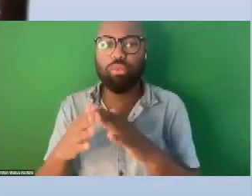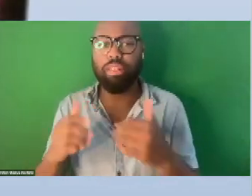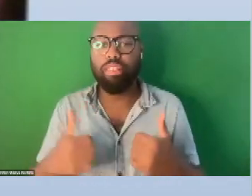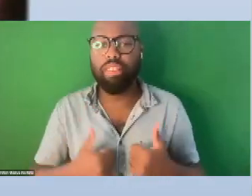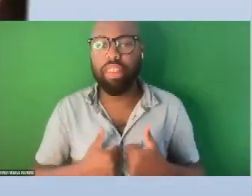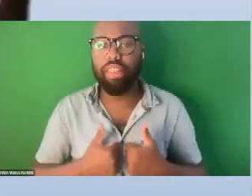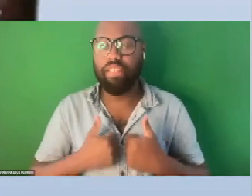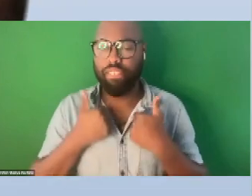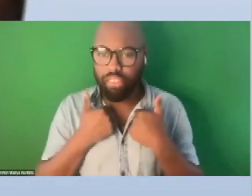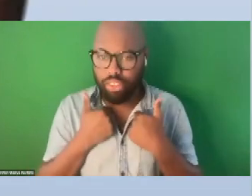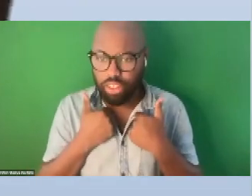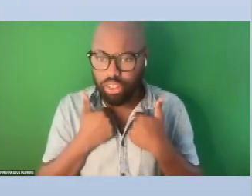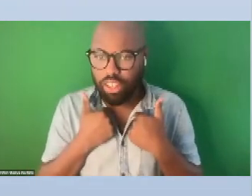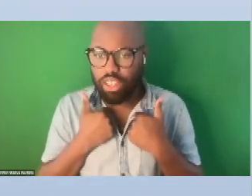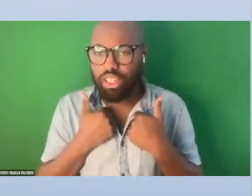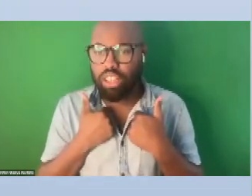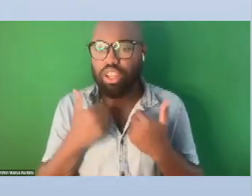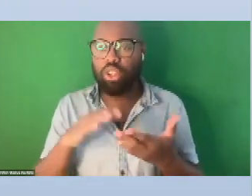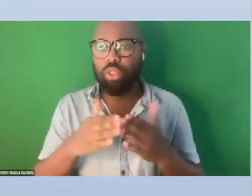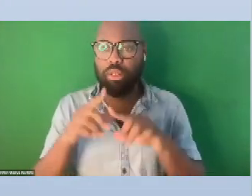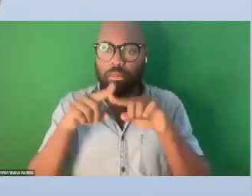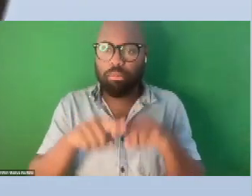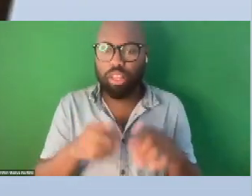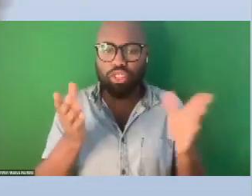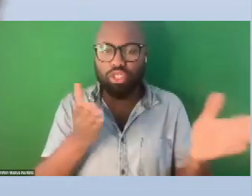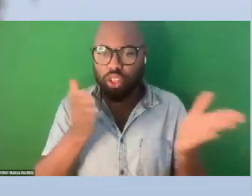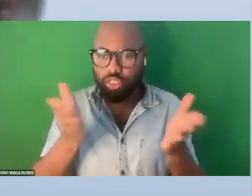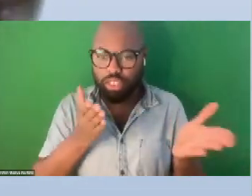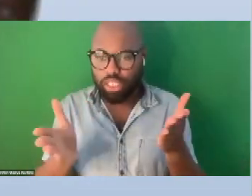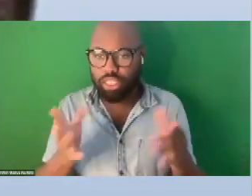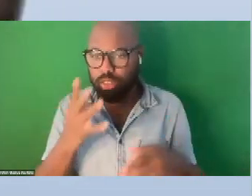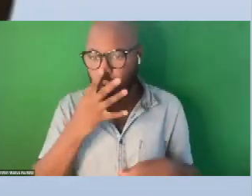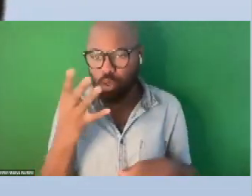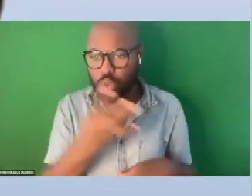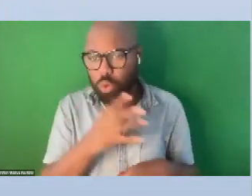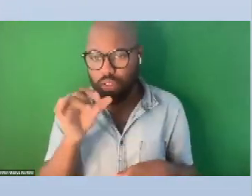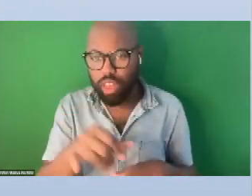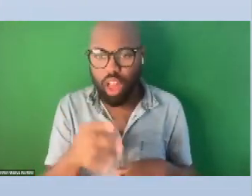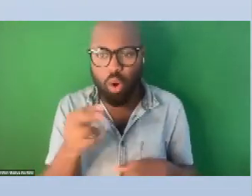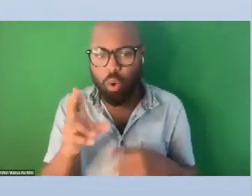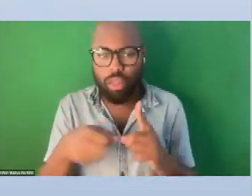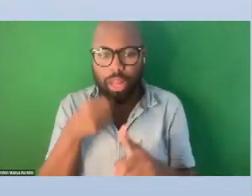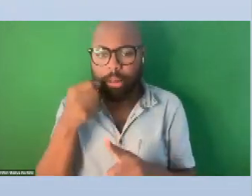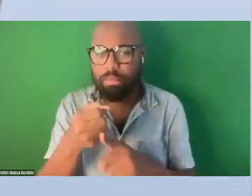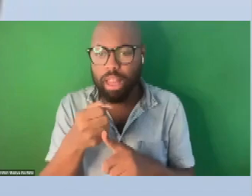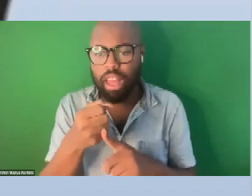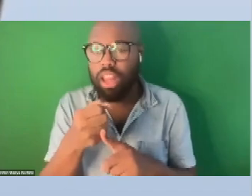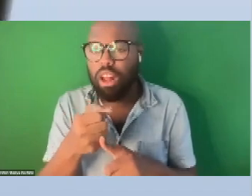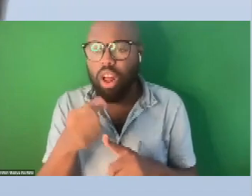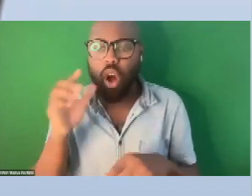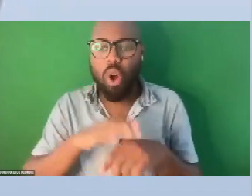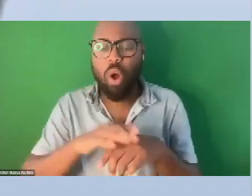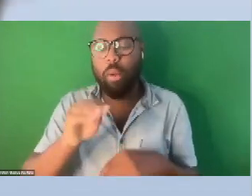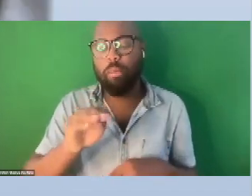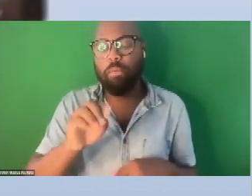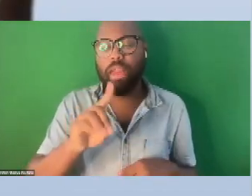home community based services ignore that, or the impact on Medicaid and other public services of